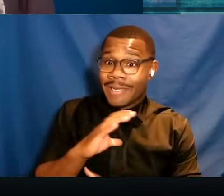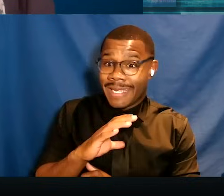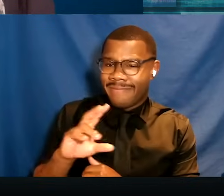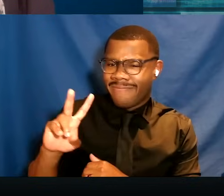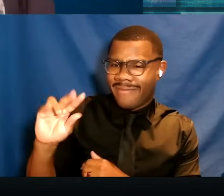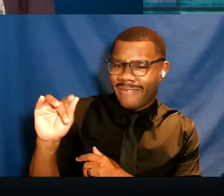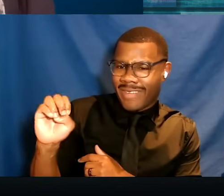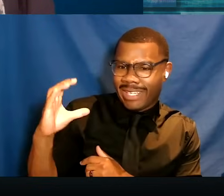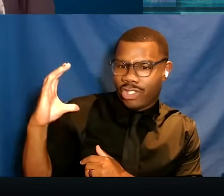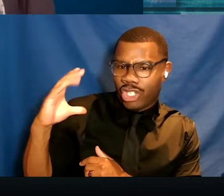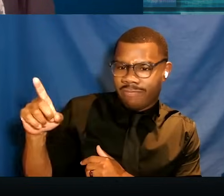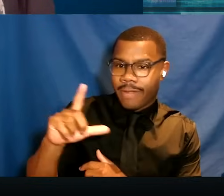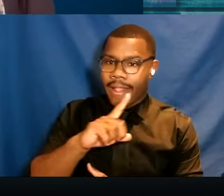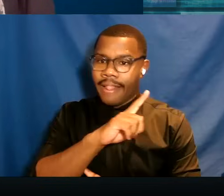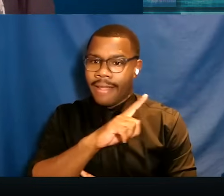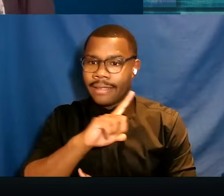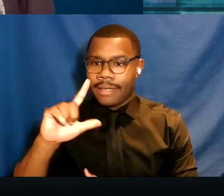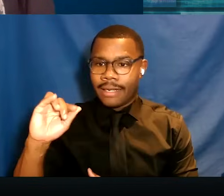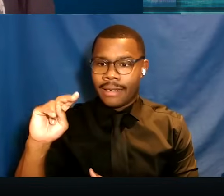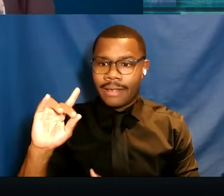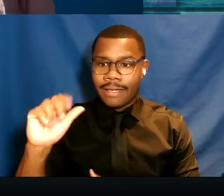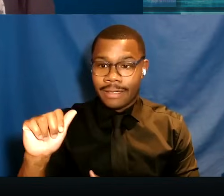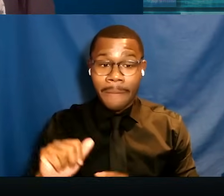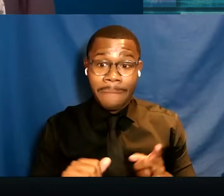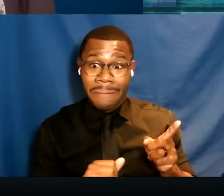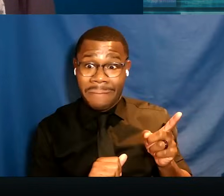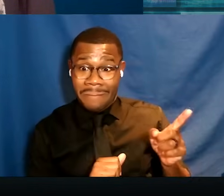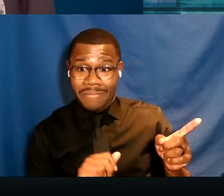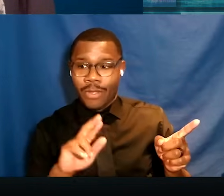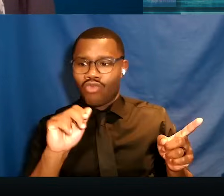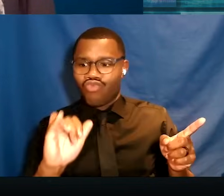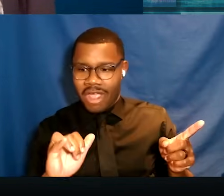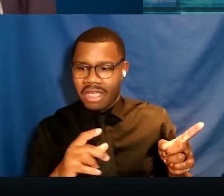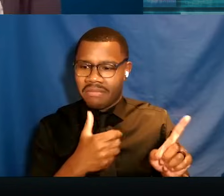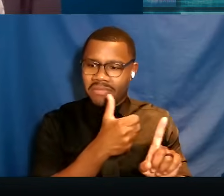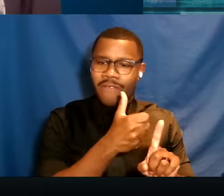and SAG-AFTRA Chief Contracts Officer, Ray Rodriguez. Linda, Ray, welcome. Thank you, Duncan.